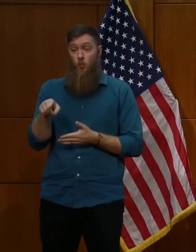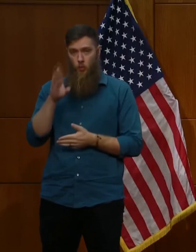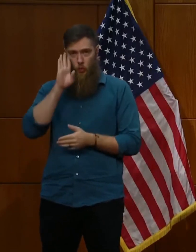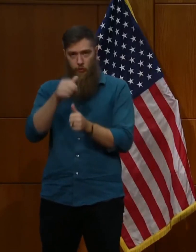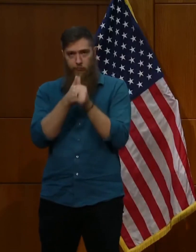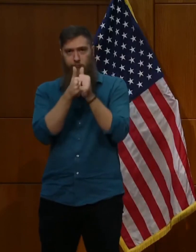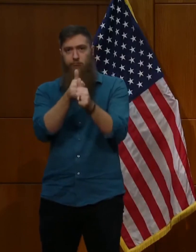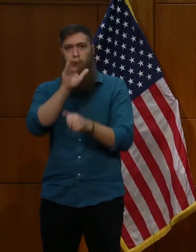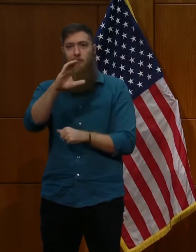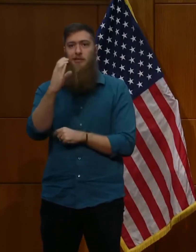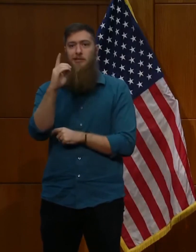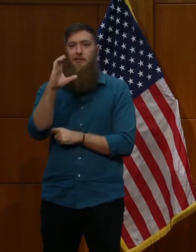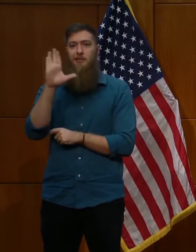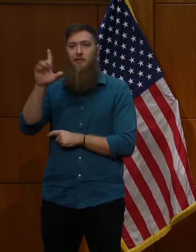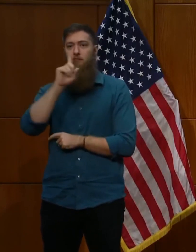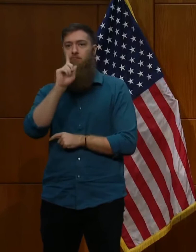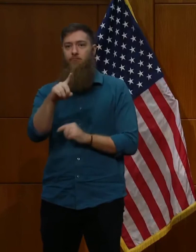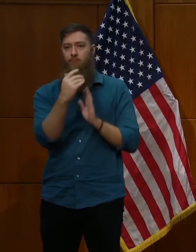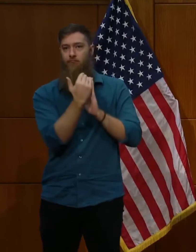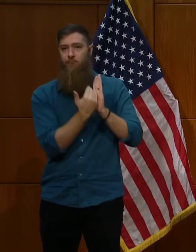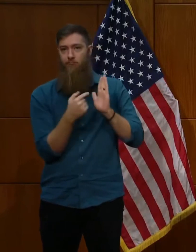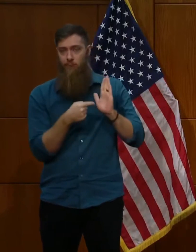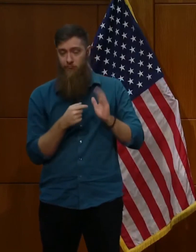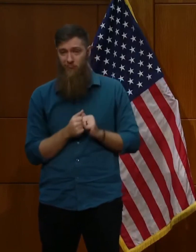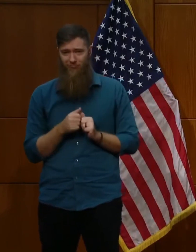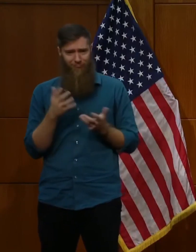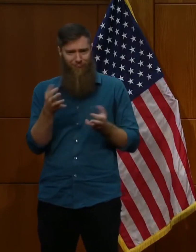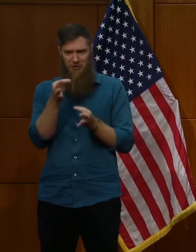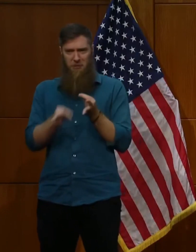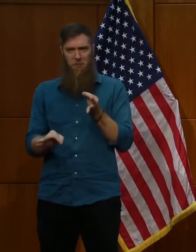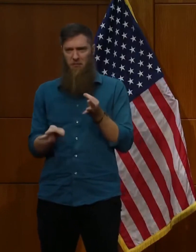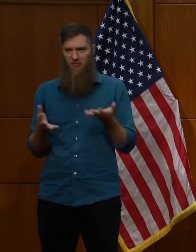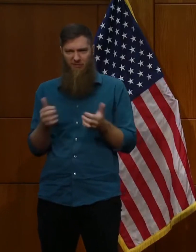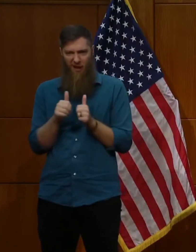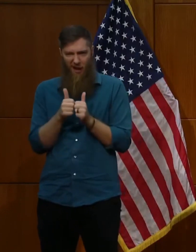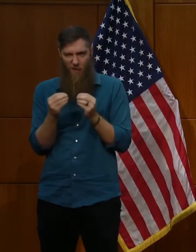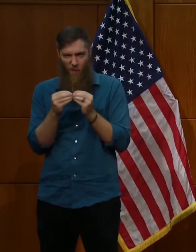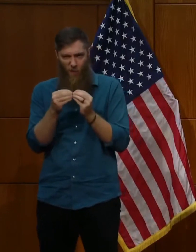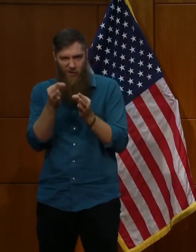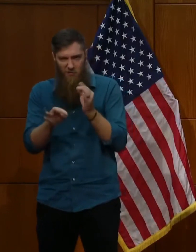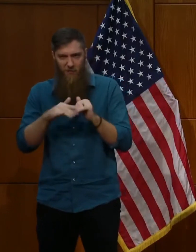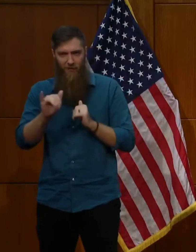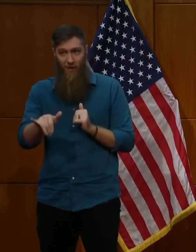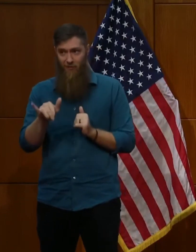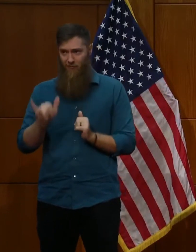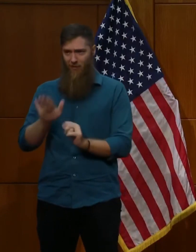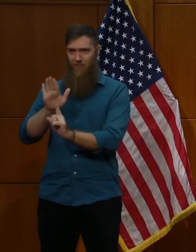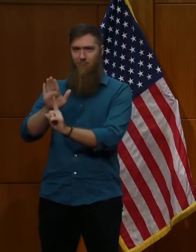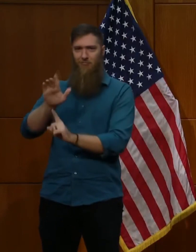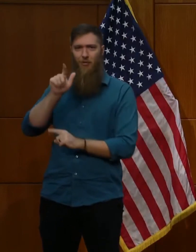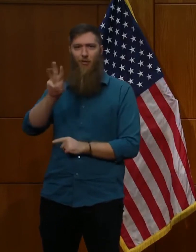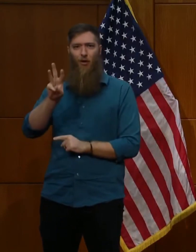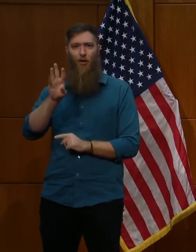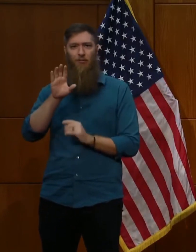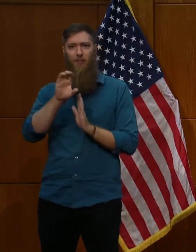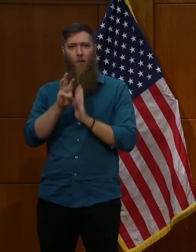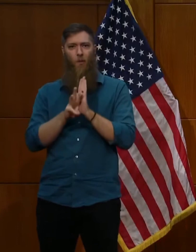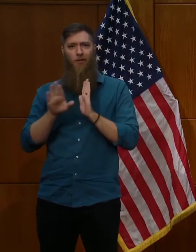I don't know that it can be any simpler than that. It's the law of the Commonwealth of Virginia, and I expect our school